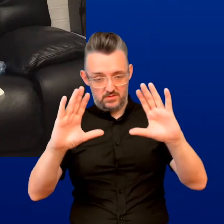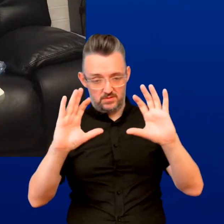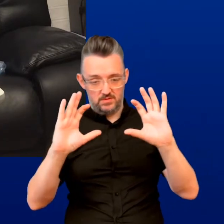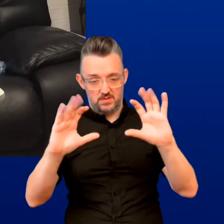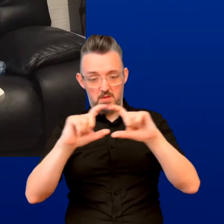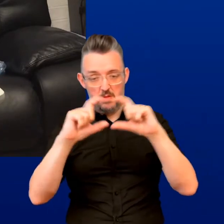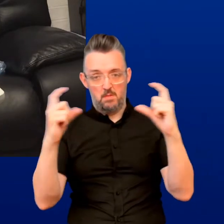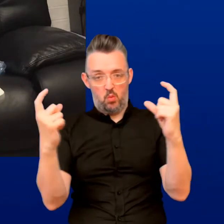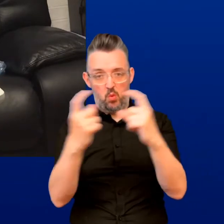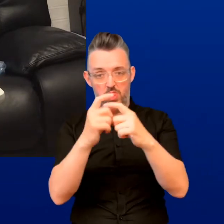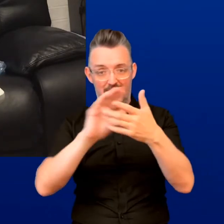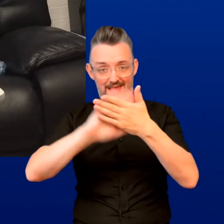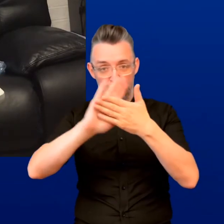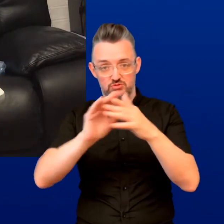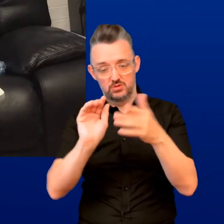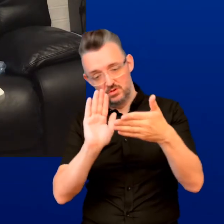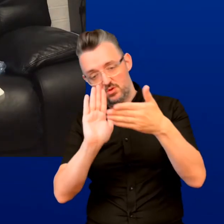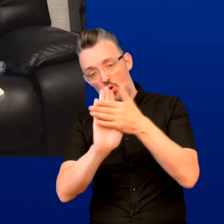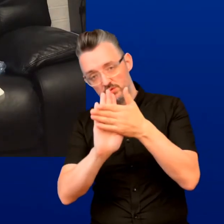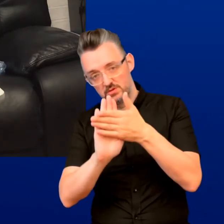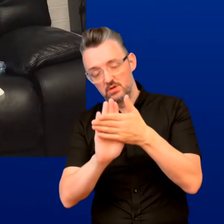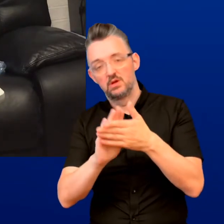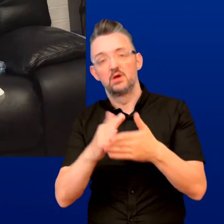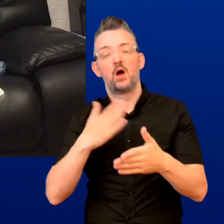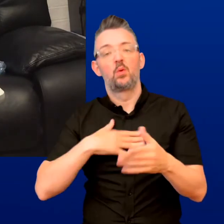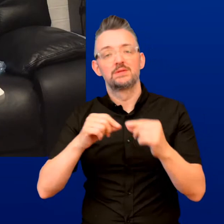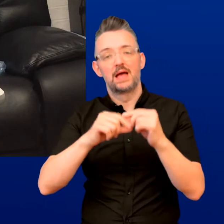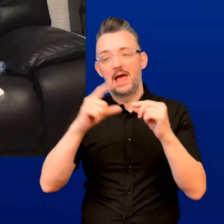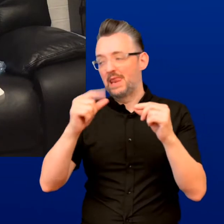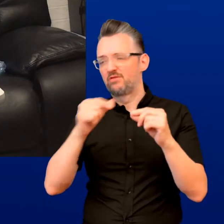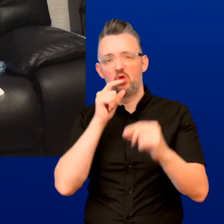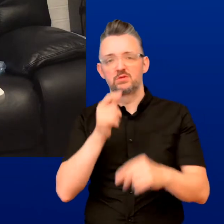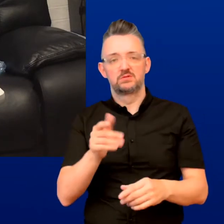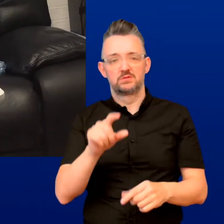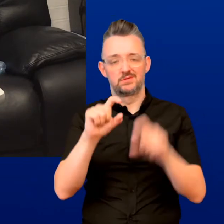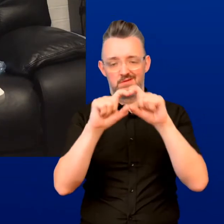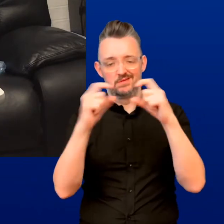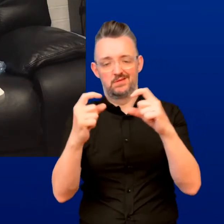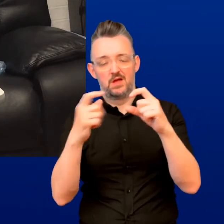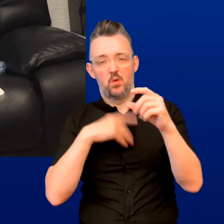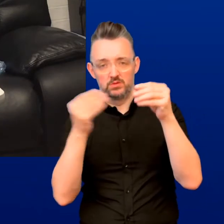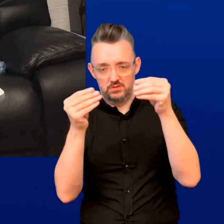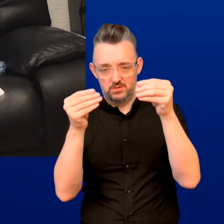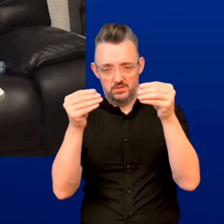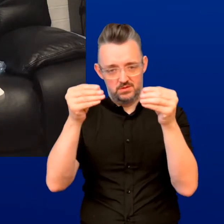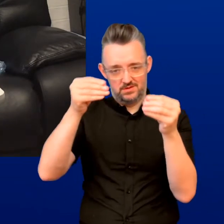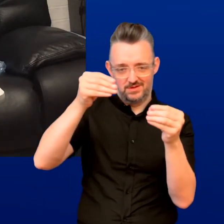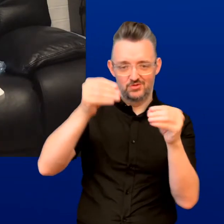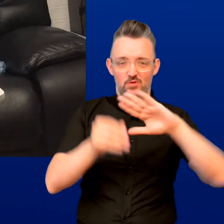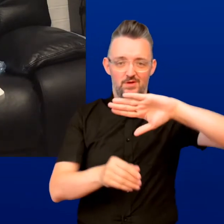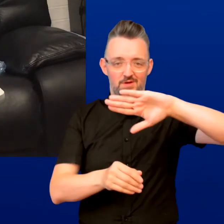my bowl and I wanted the leaf not to go just horizontal I wanted it at an angle. So I put